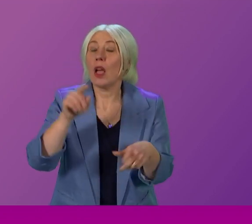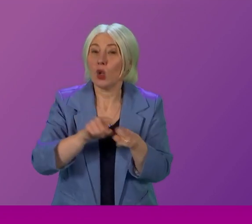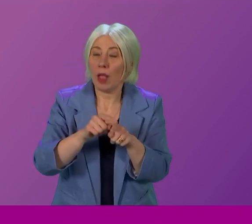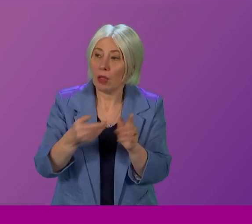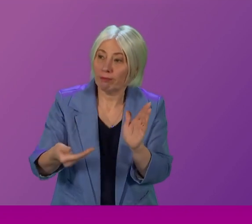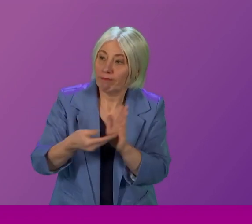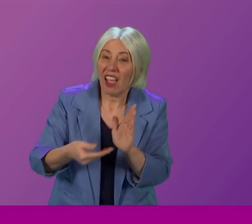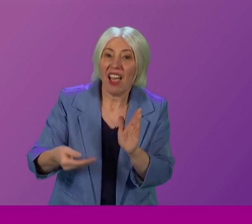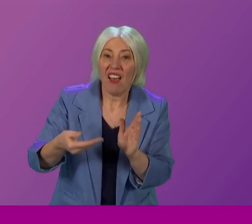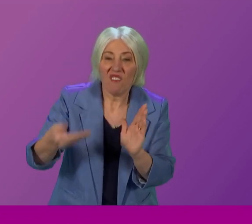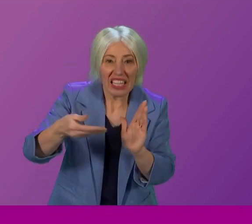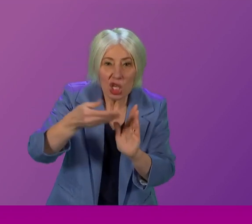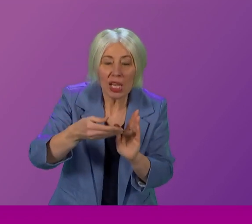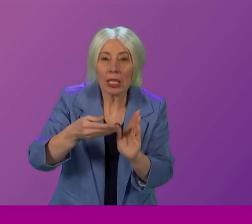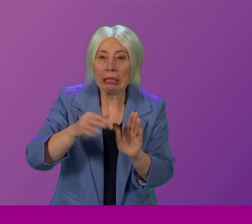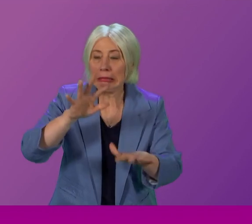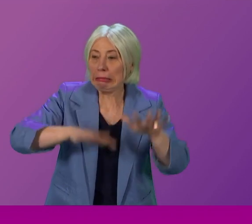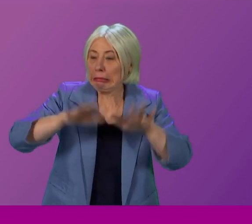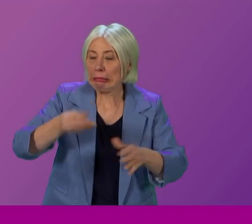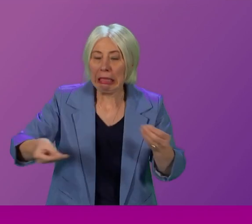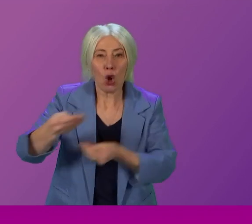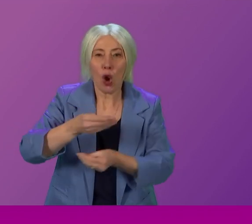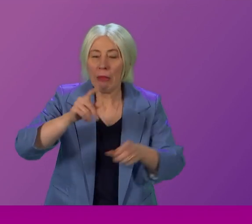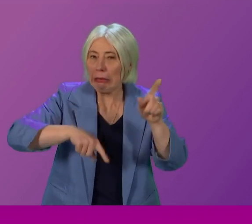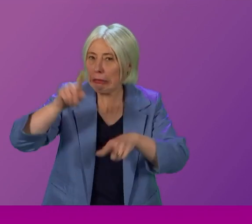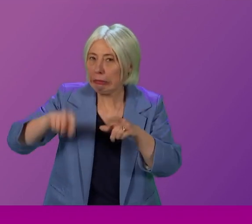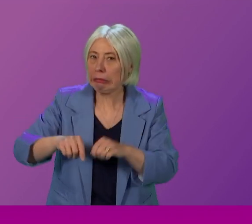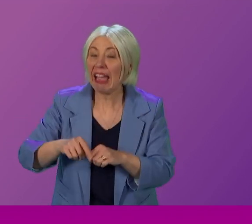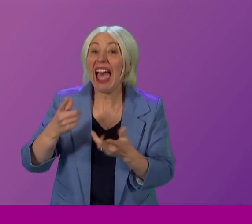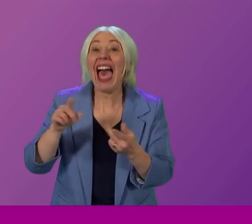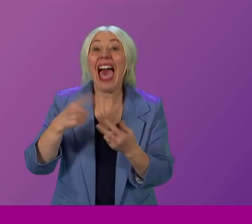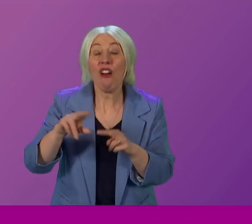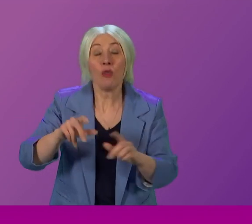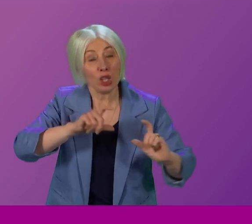a volatile economy. If we had gone ahead with that, I am sure that, down the line, Opposition